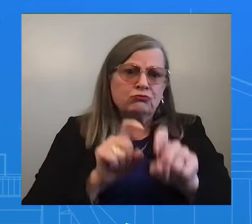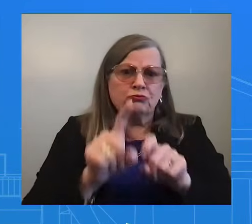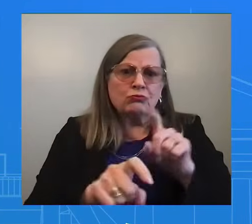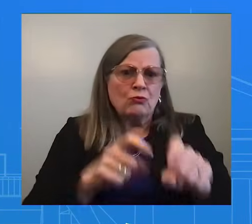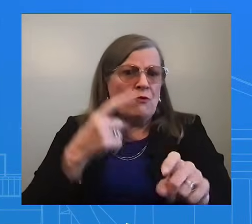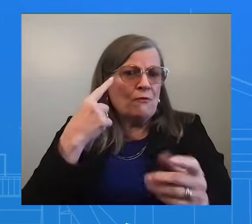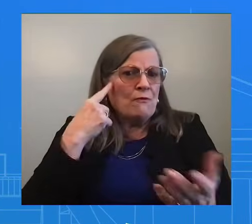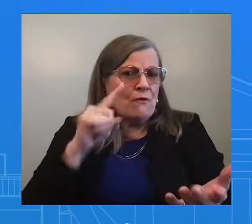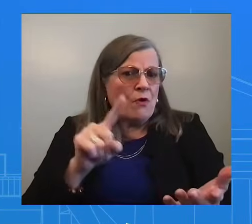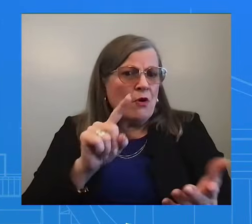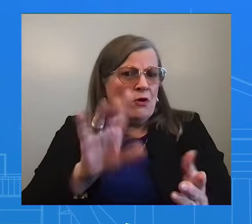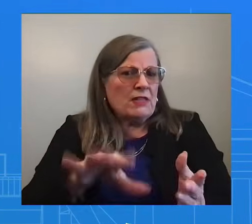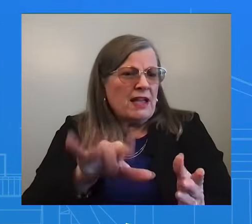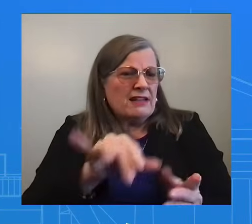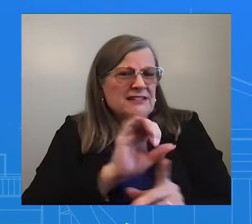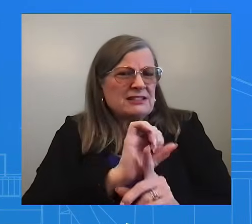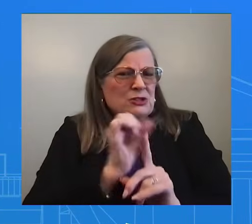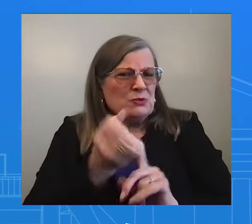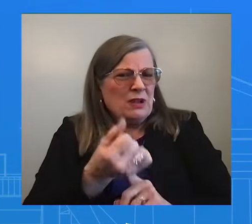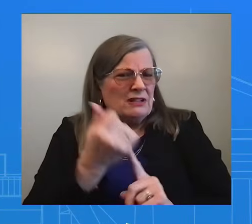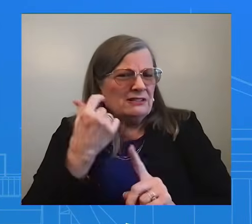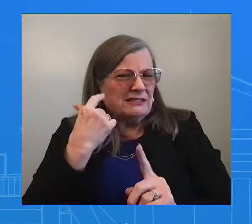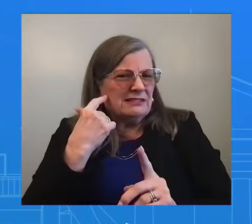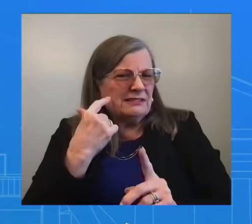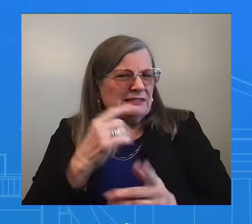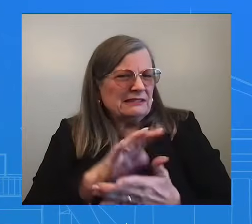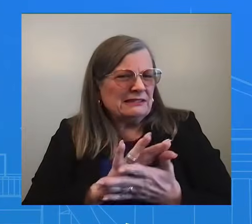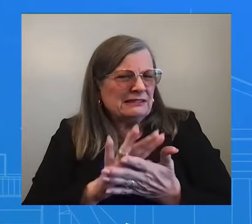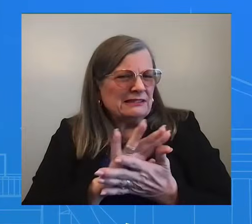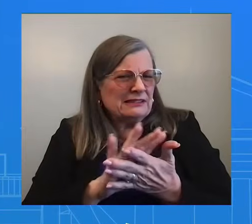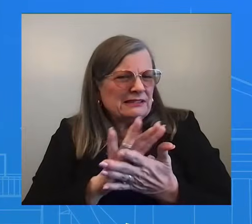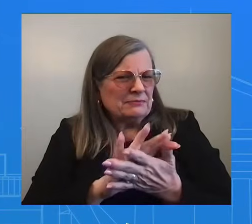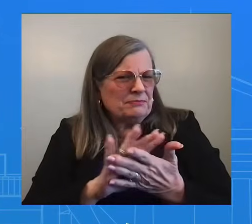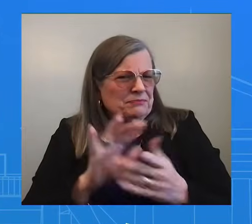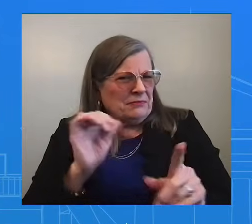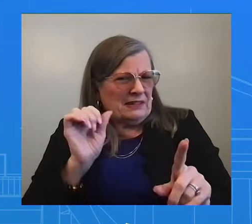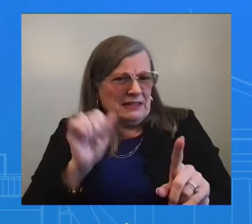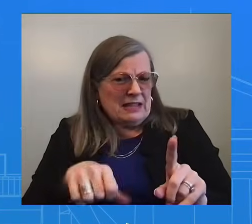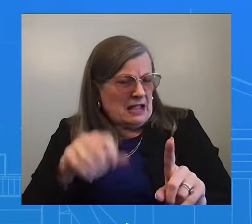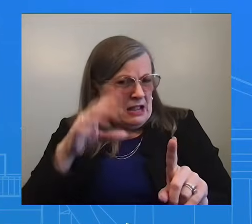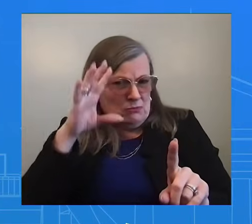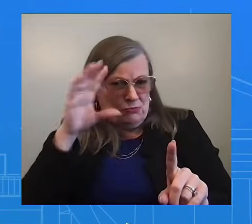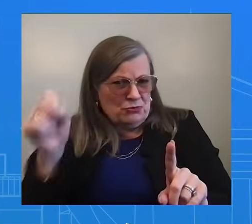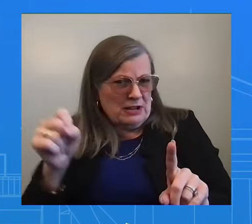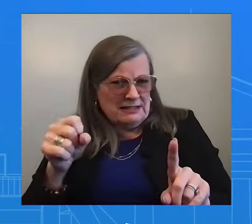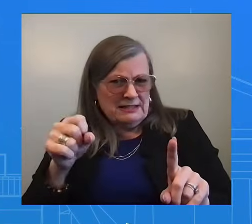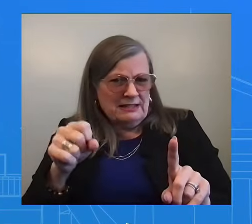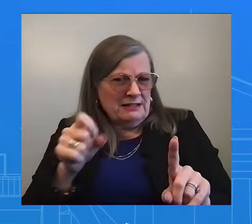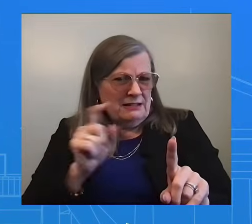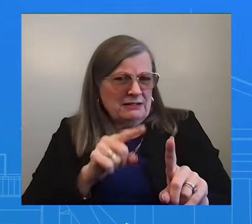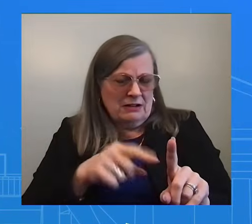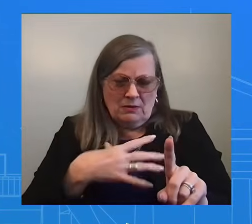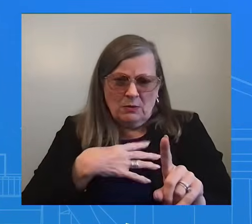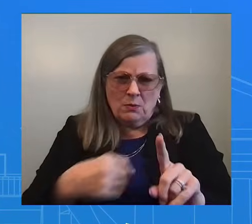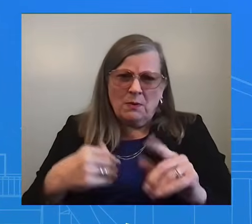What more should the White House be doing? And what more has the President been doing to address the situation we've seen over the last week or two,